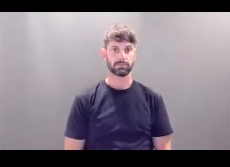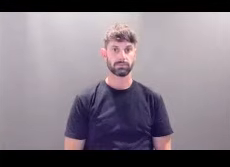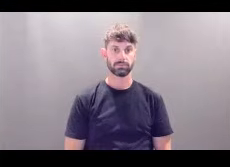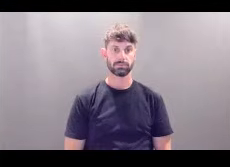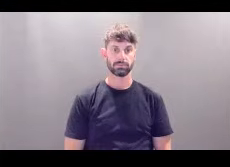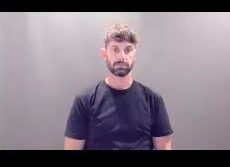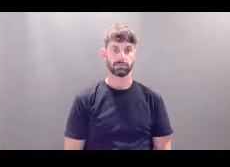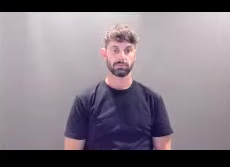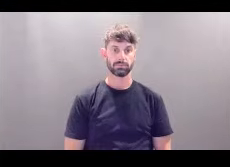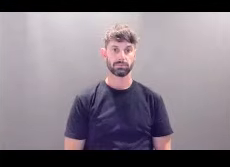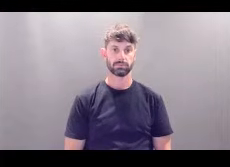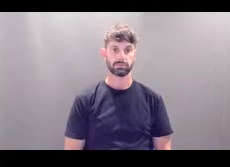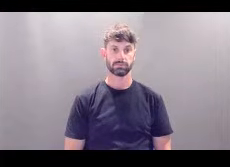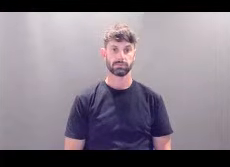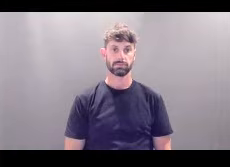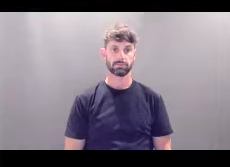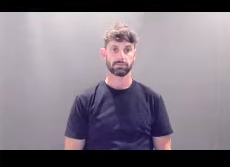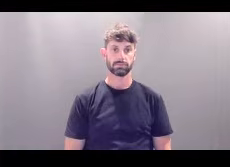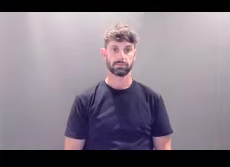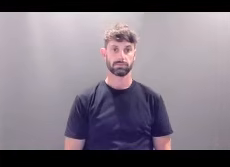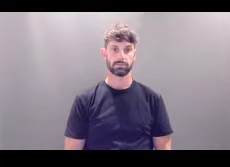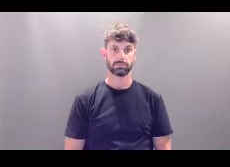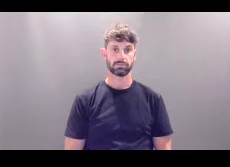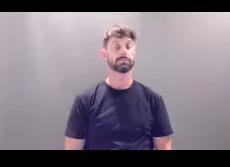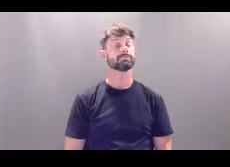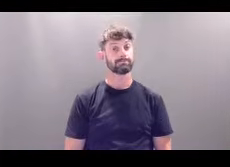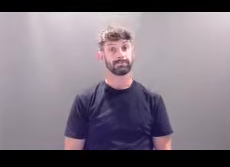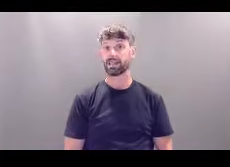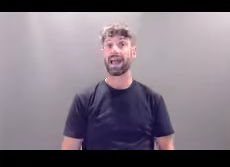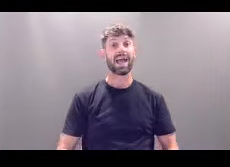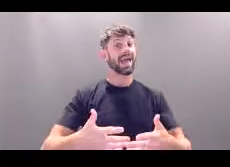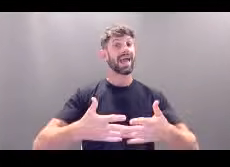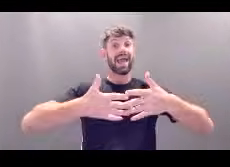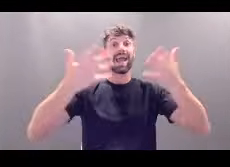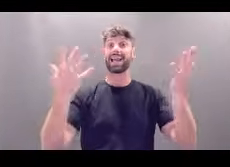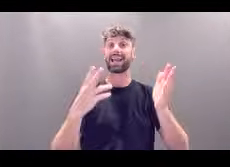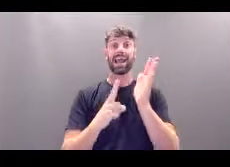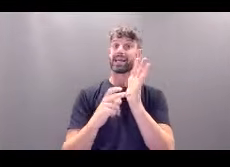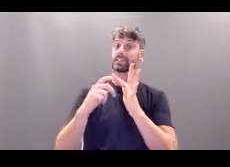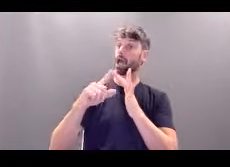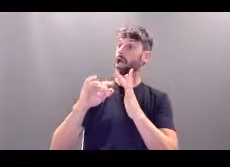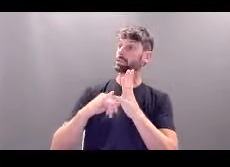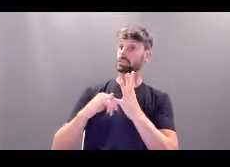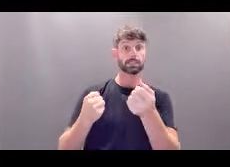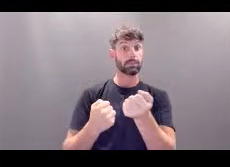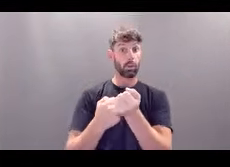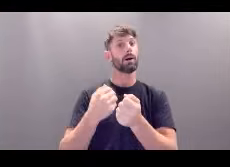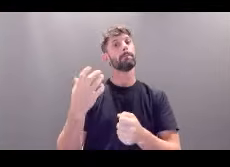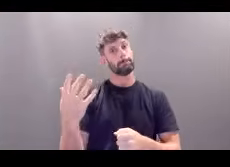All NDIS supports must meet the reasonable and necessary criteria, and this is no different for assistive technology.